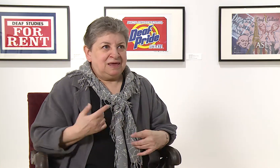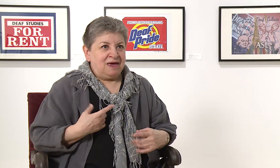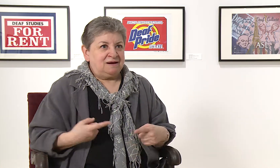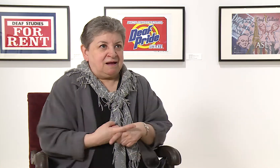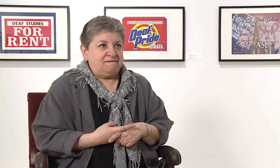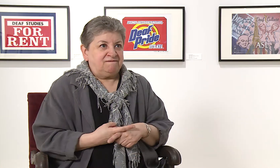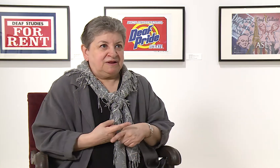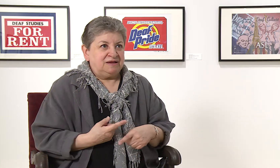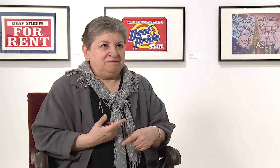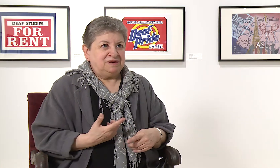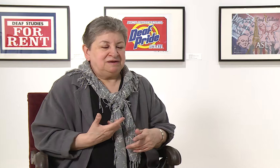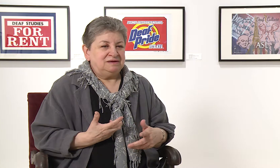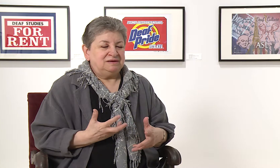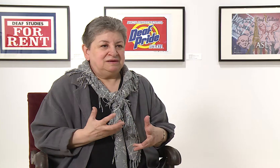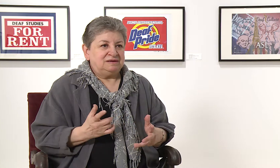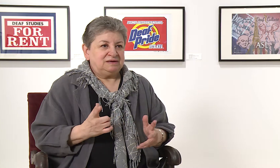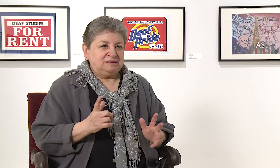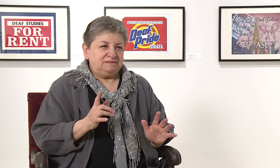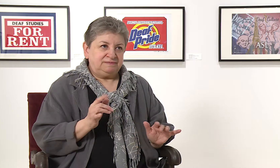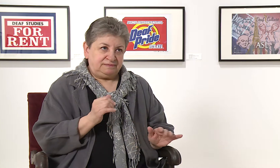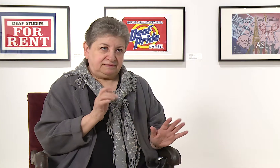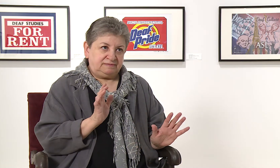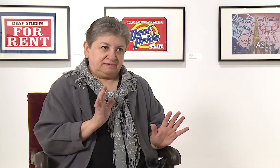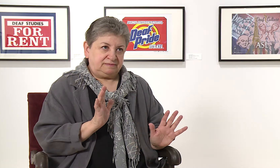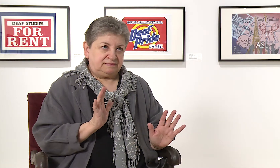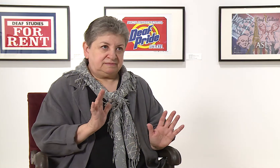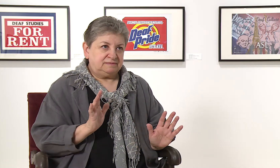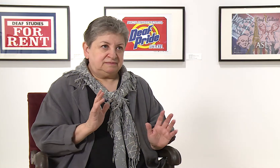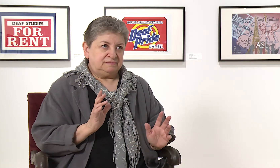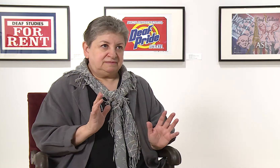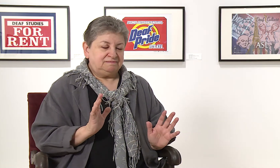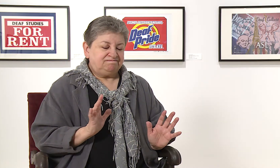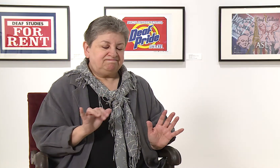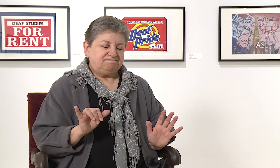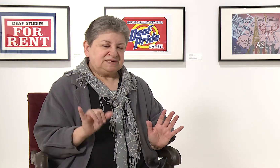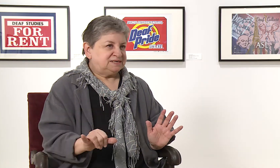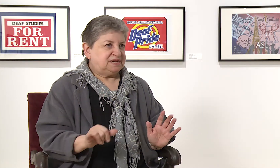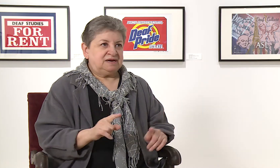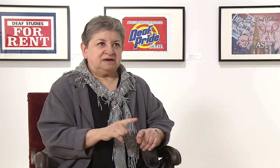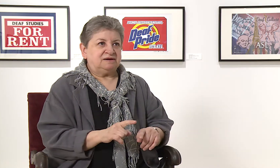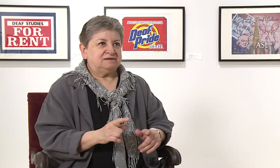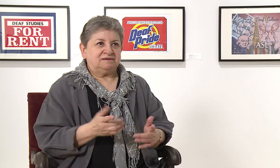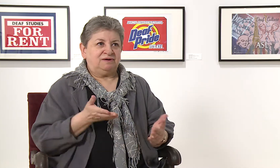He agreed with us, but he felt like he needed to stay on the project.